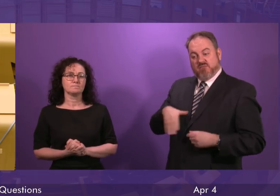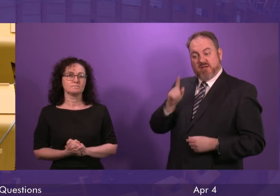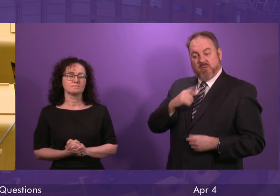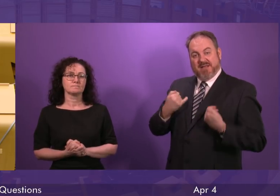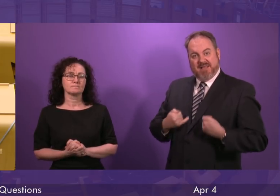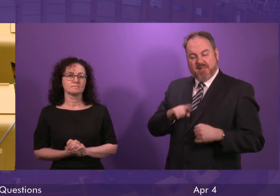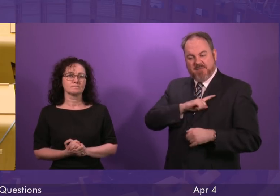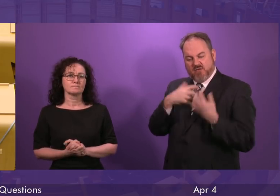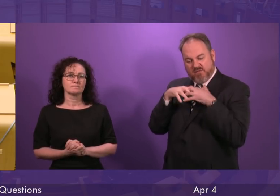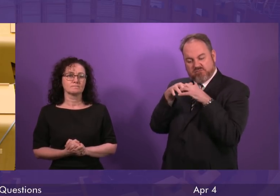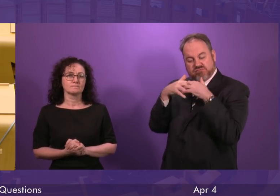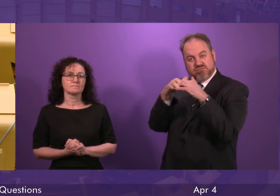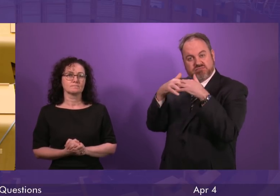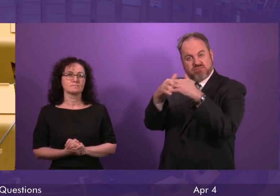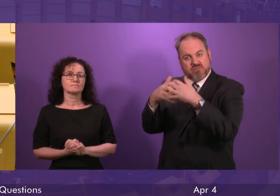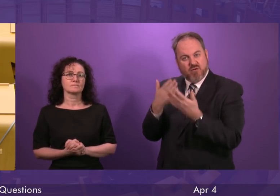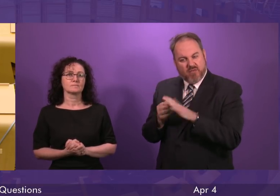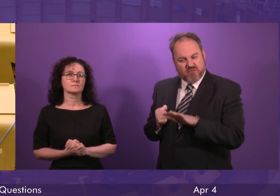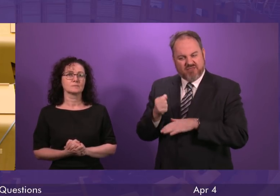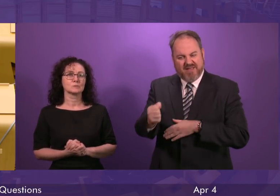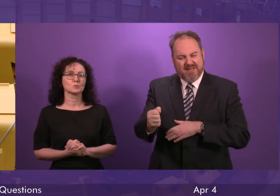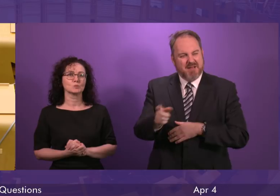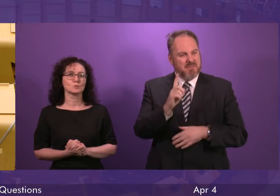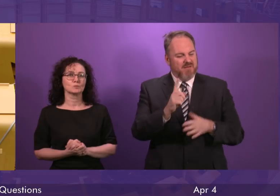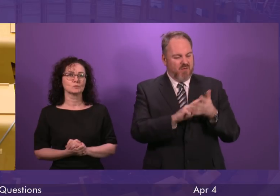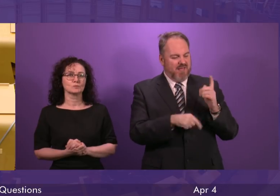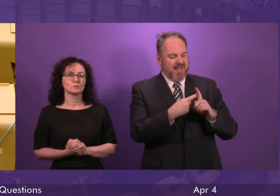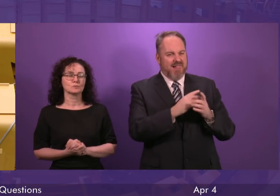became ill. Given that, at a committee last week, Alex Hynes claimed that